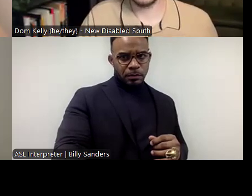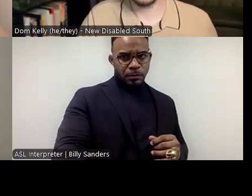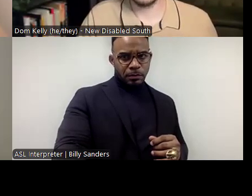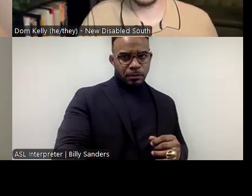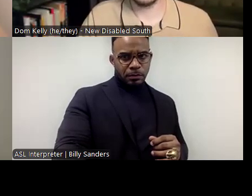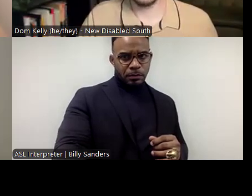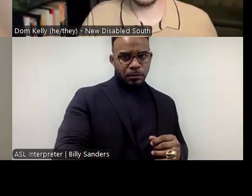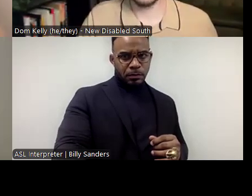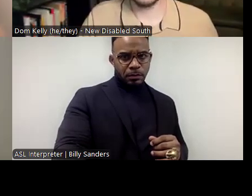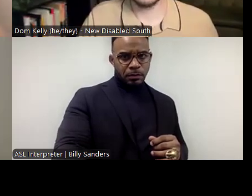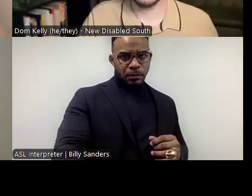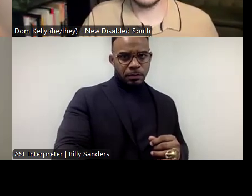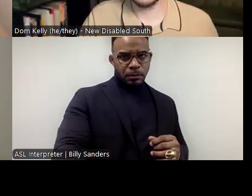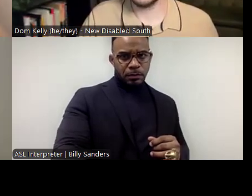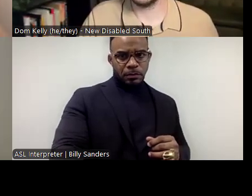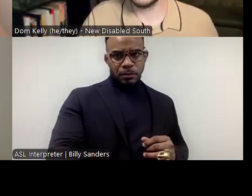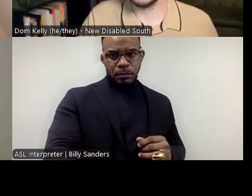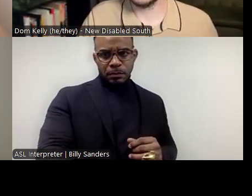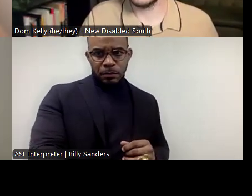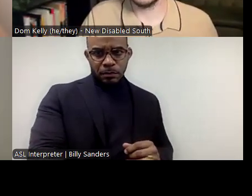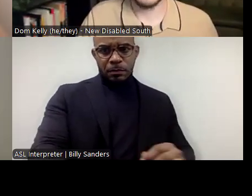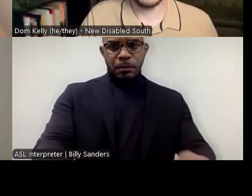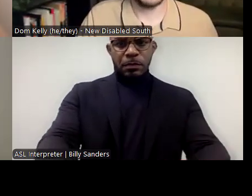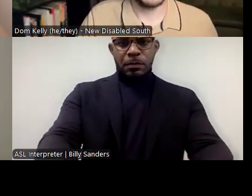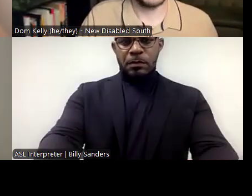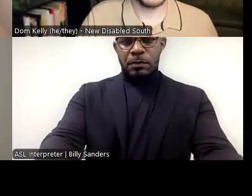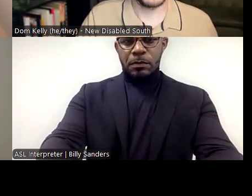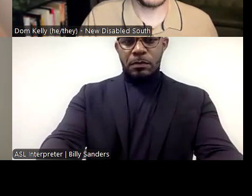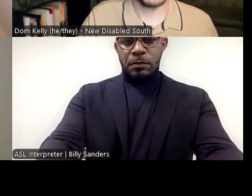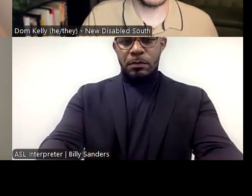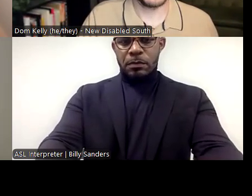direct action group ADAPT. Thank you, Anita. And Anita